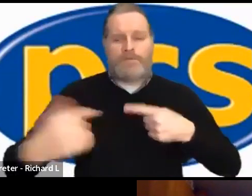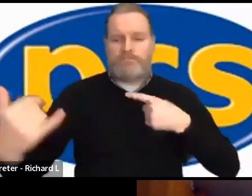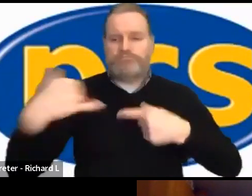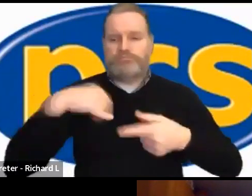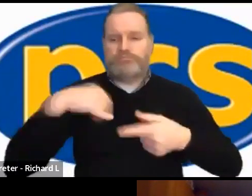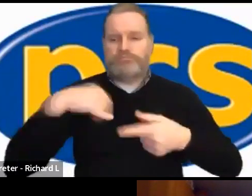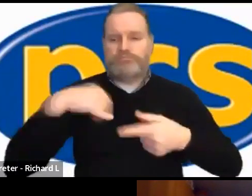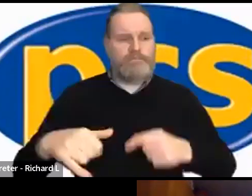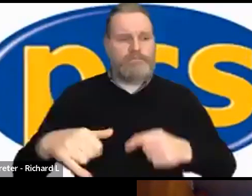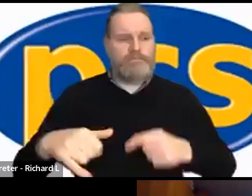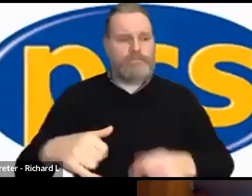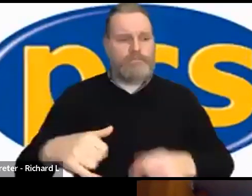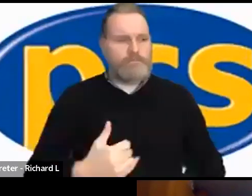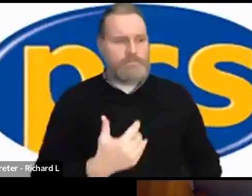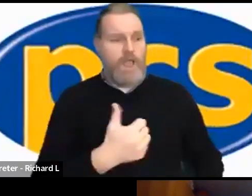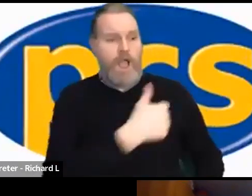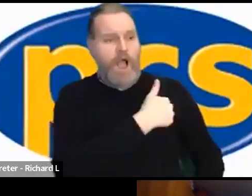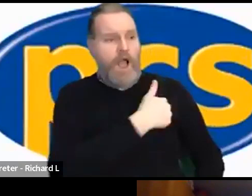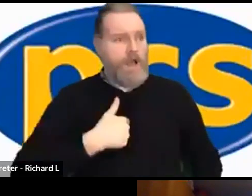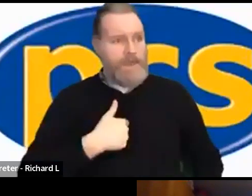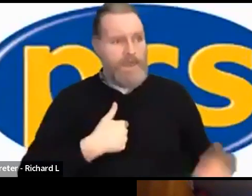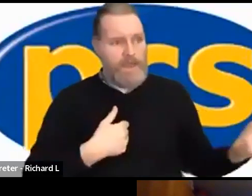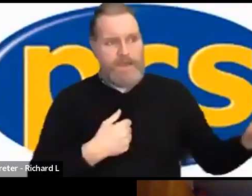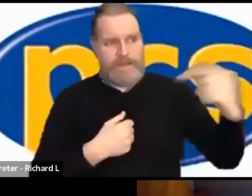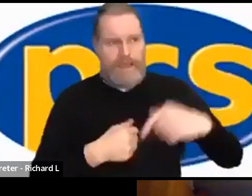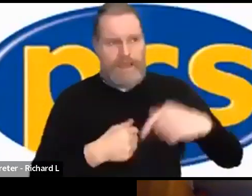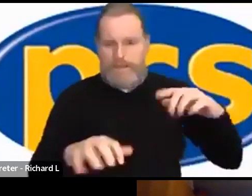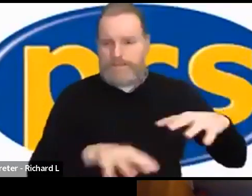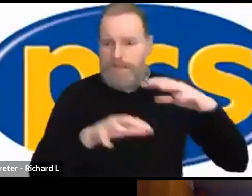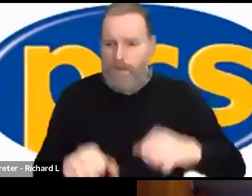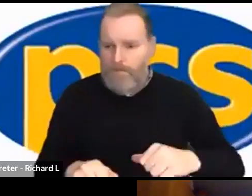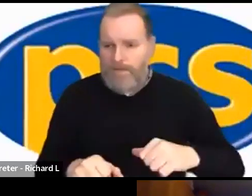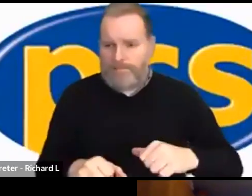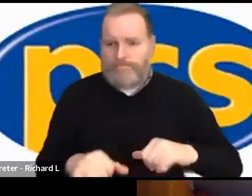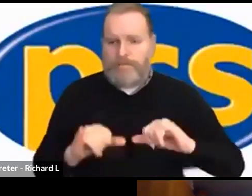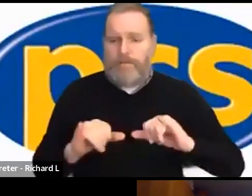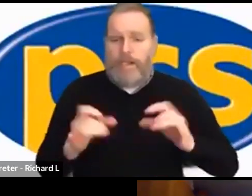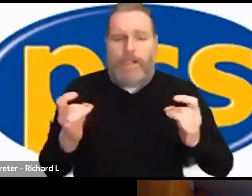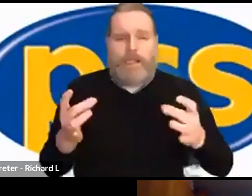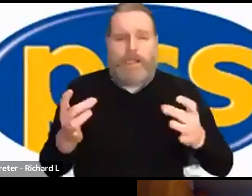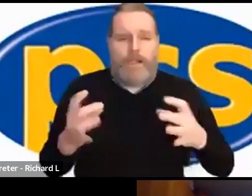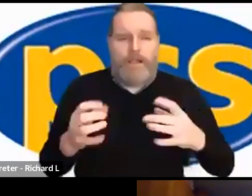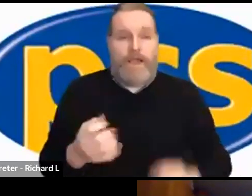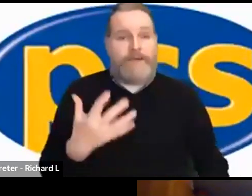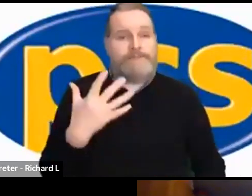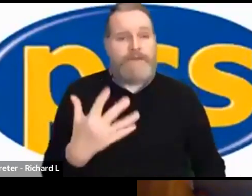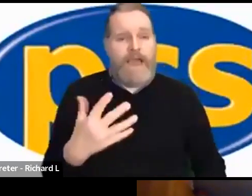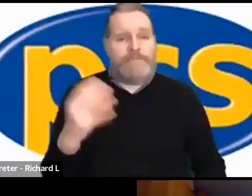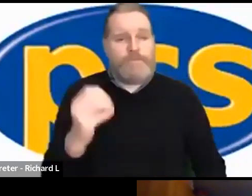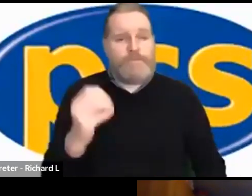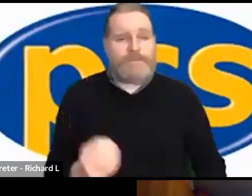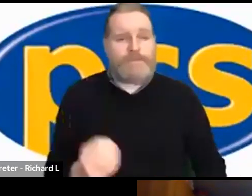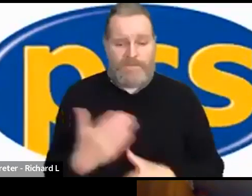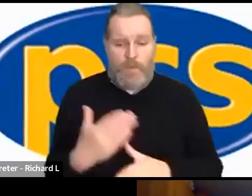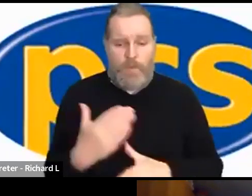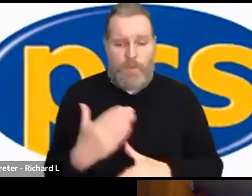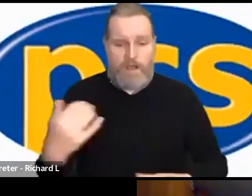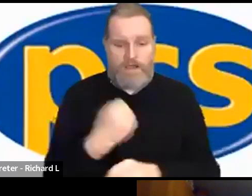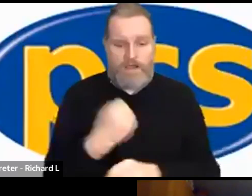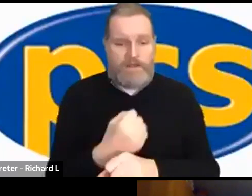Border Force strike alone meant the army was drafted in only 5% of the normal in only 5% of the normal checks at. Heathrow Heathrow took place , and it cost the , and it cost the Government a